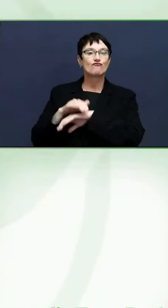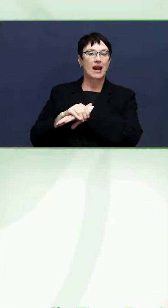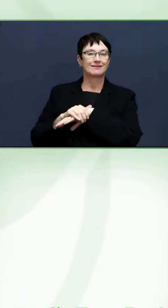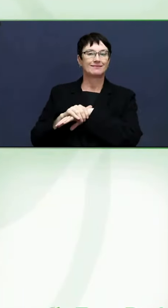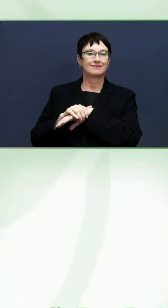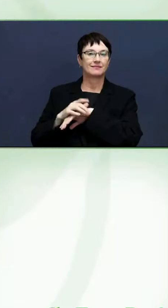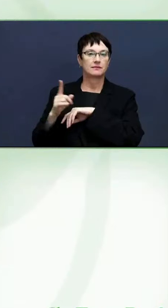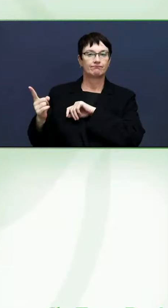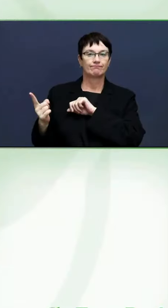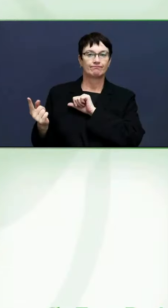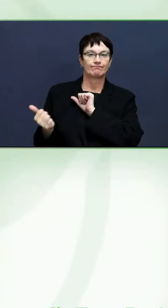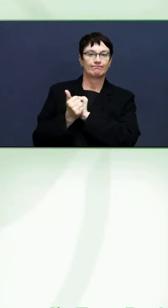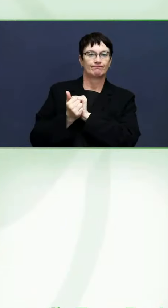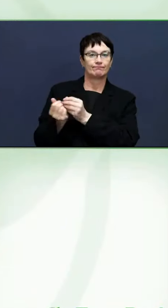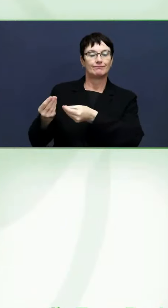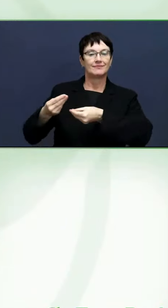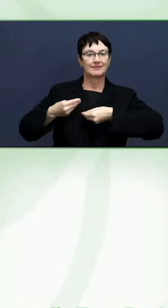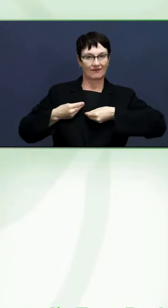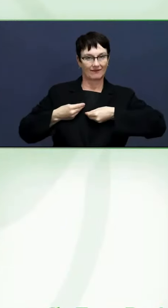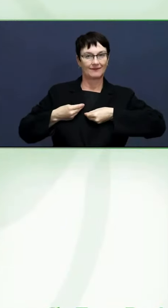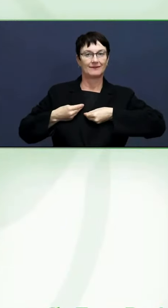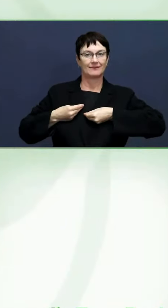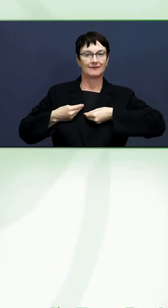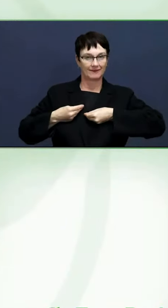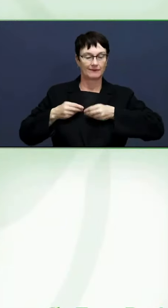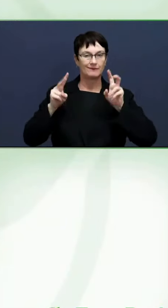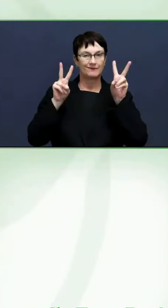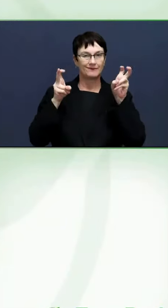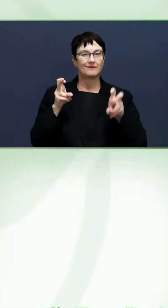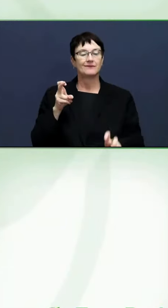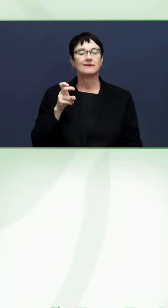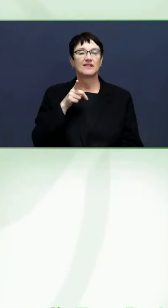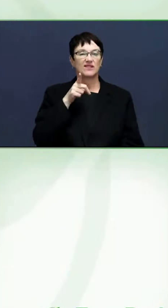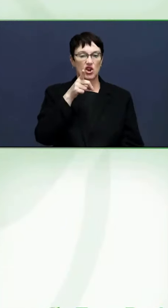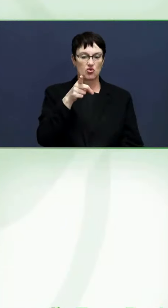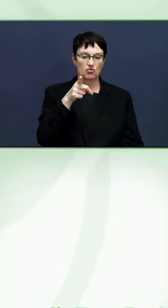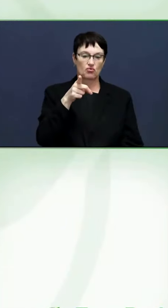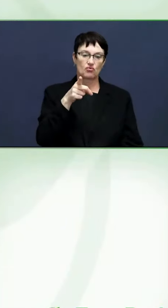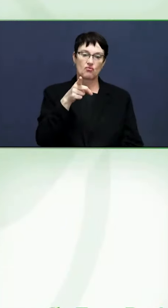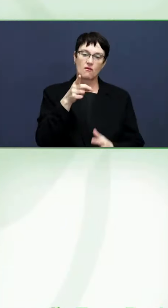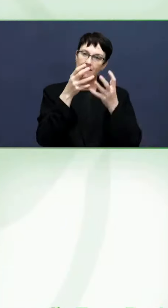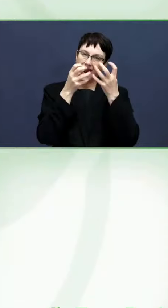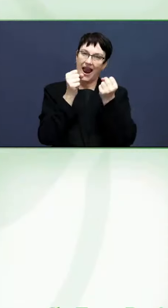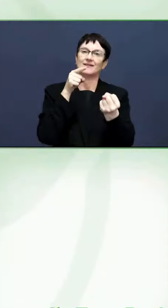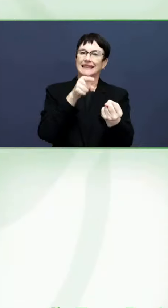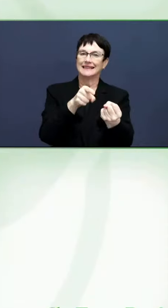Those words have always inspired me when I was down, to never give up, to keep moving